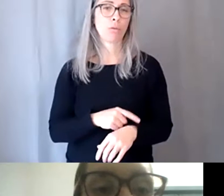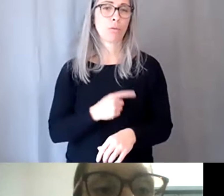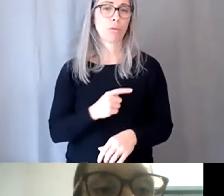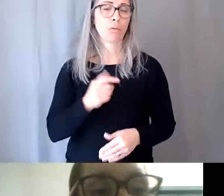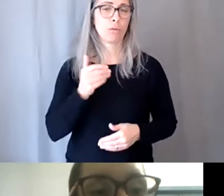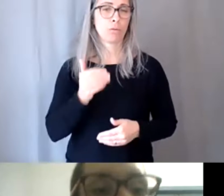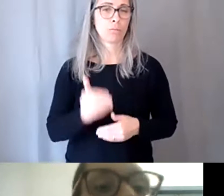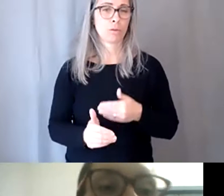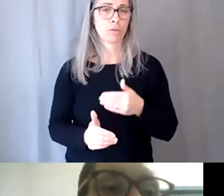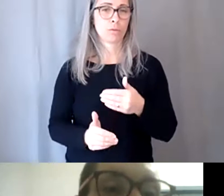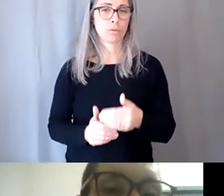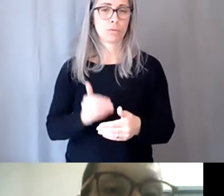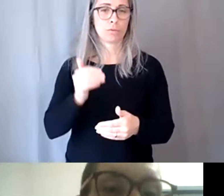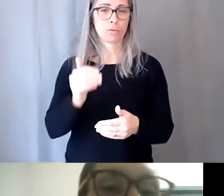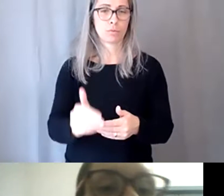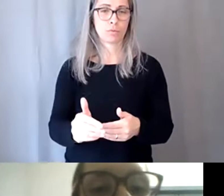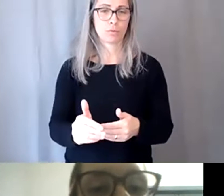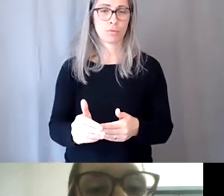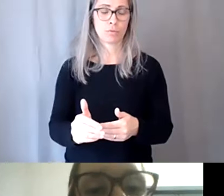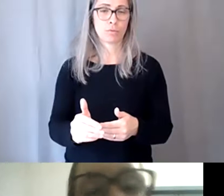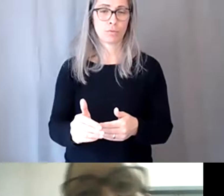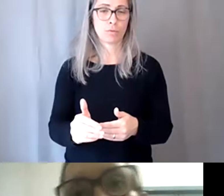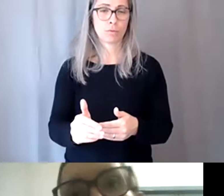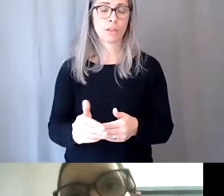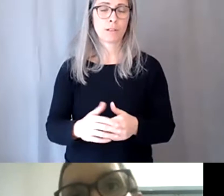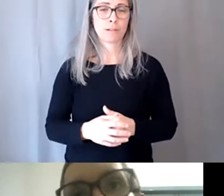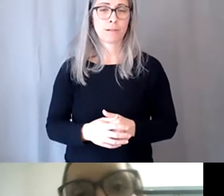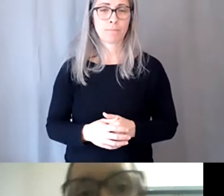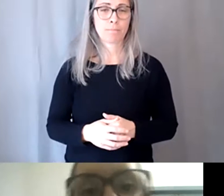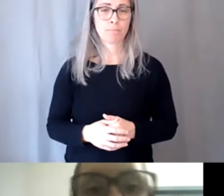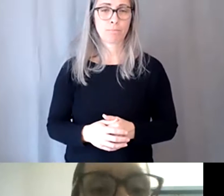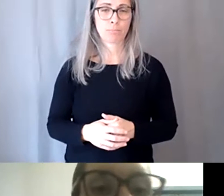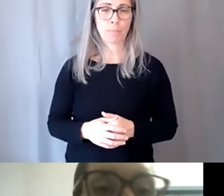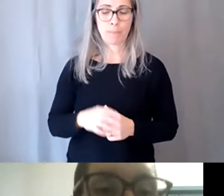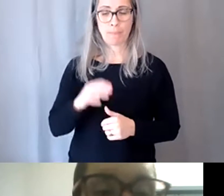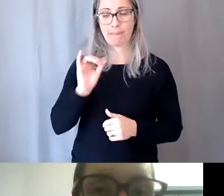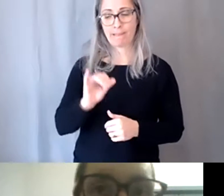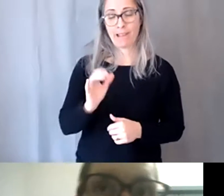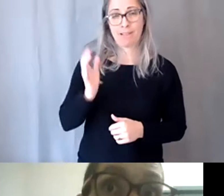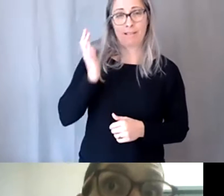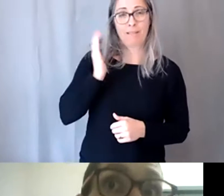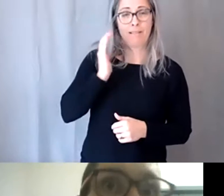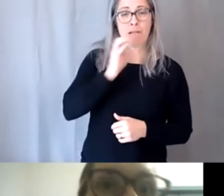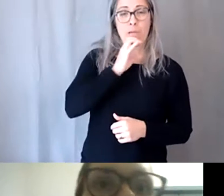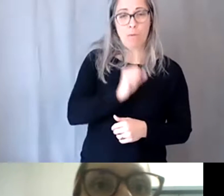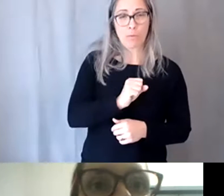last version of our functioning index and it's a processes